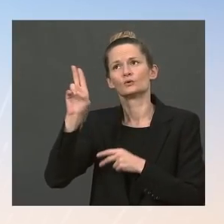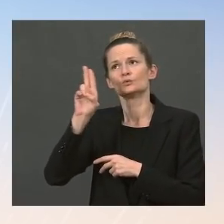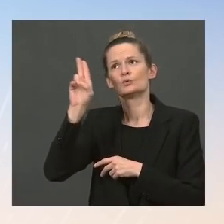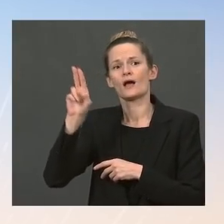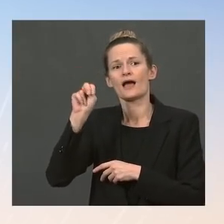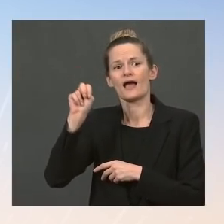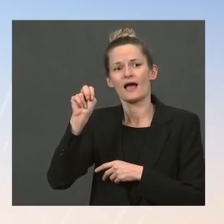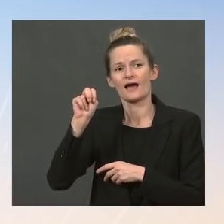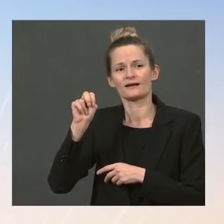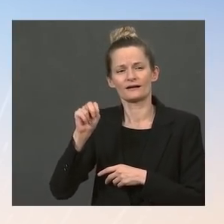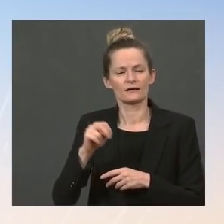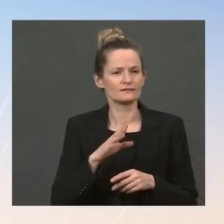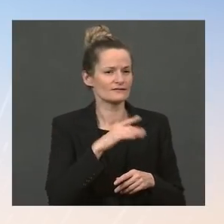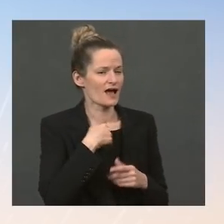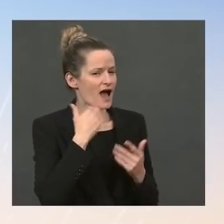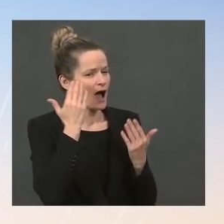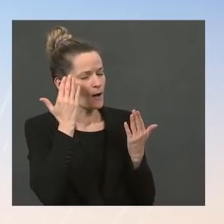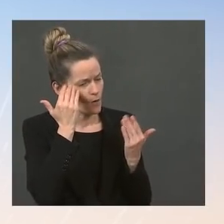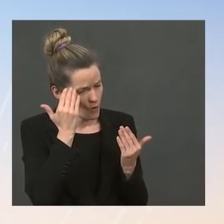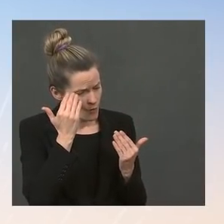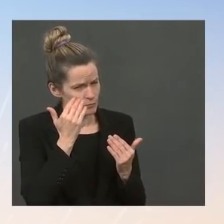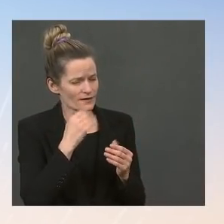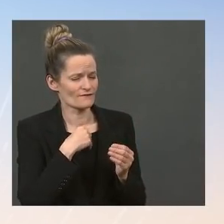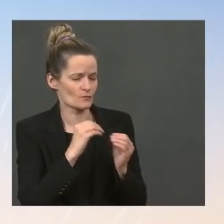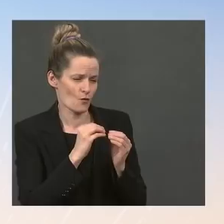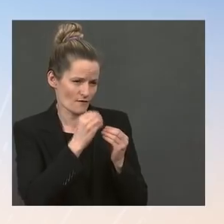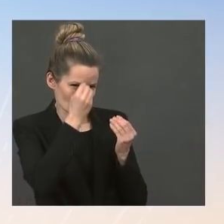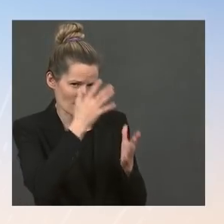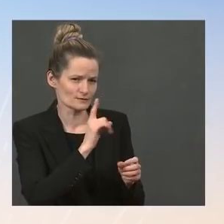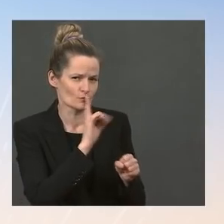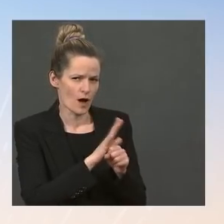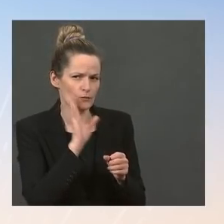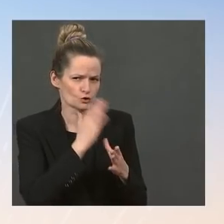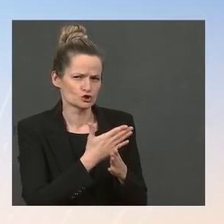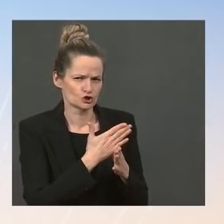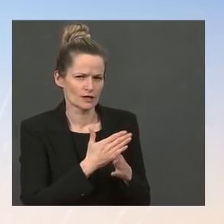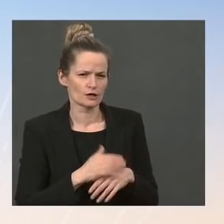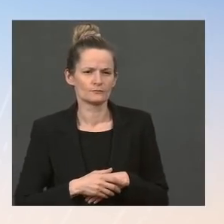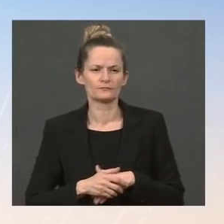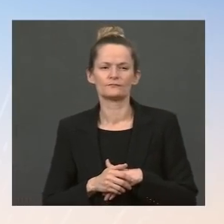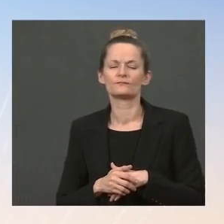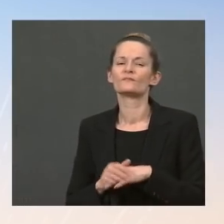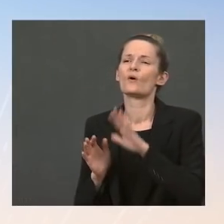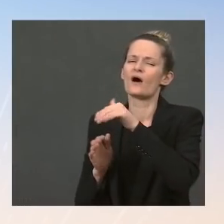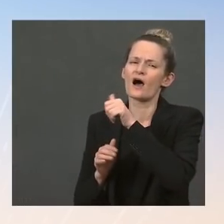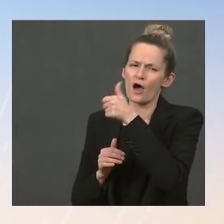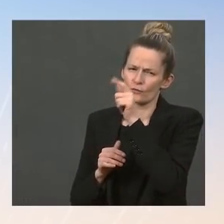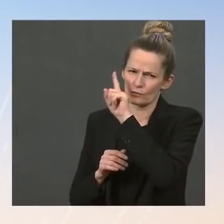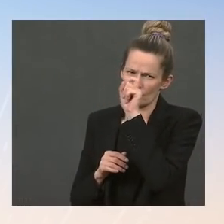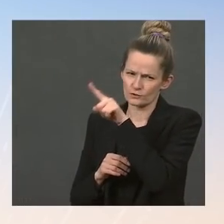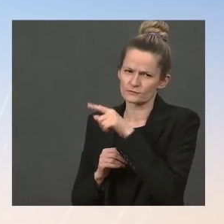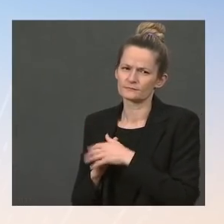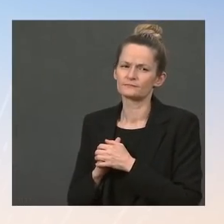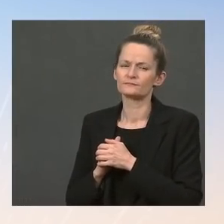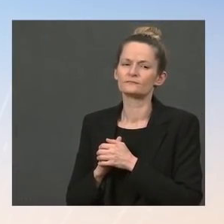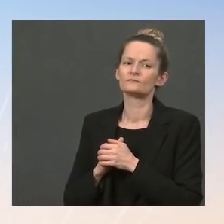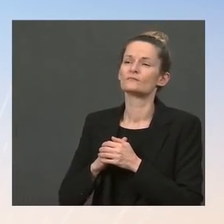I promise I will tomorrow. The Press: Okay. And -- (coughs) excuse me -- on another matter, there are also reports that the British Prime Minister will be at the White House next week.